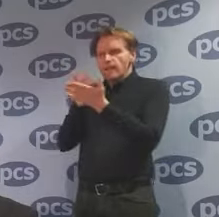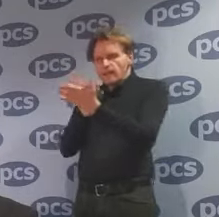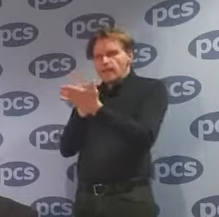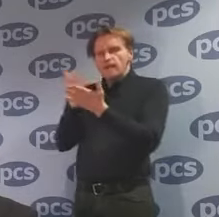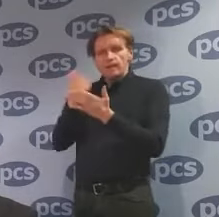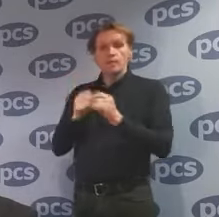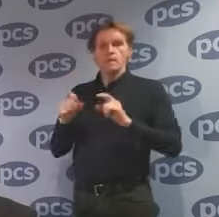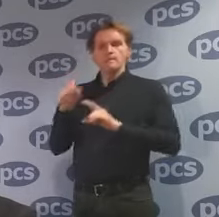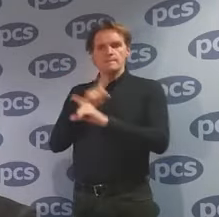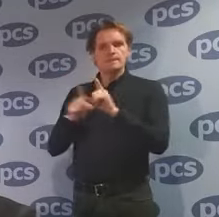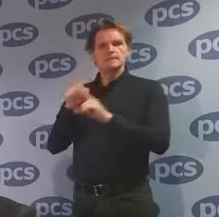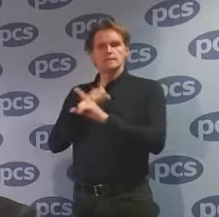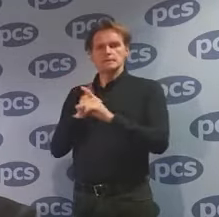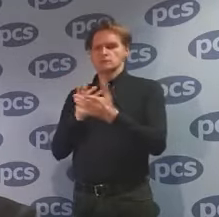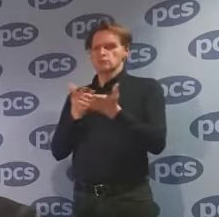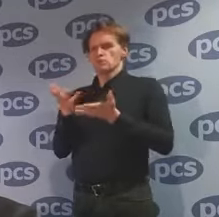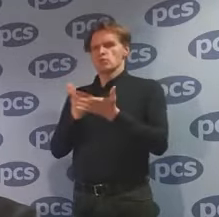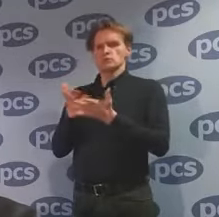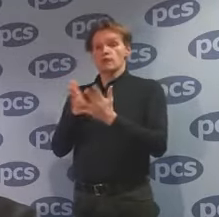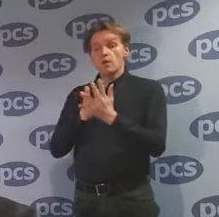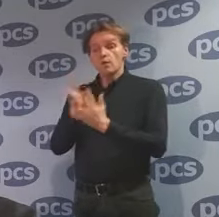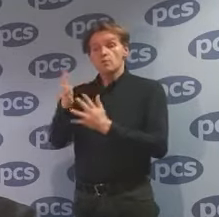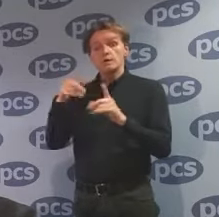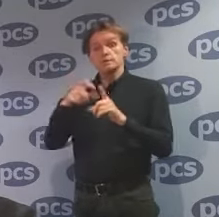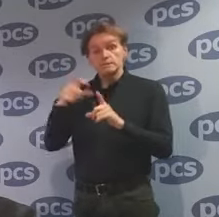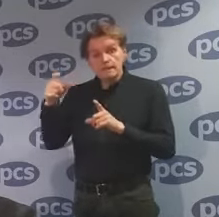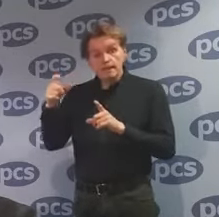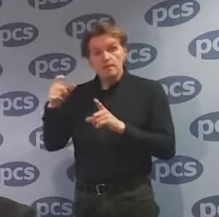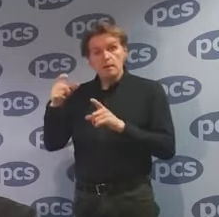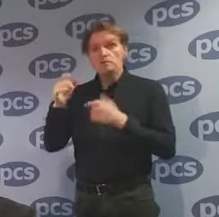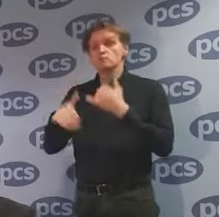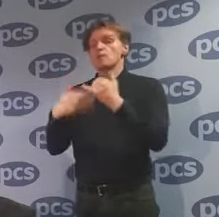negotiations throughout December right throughout the end of January and into